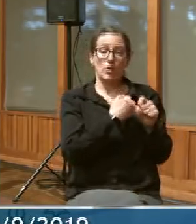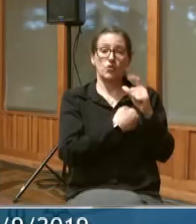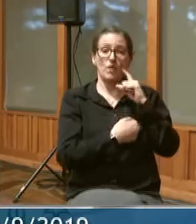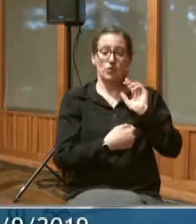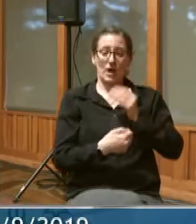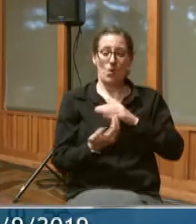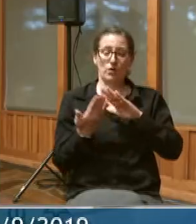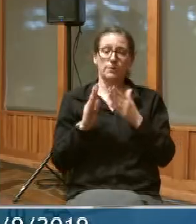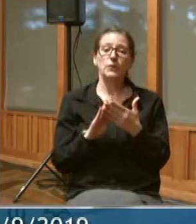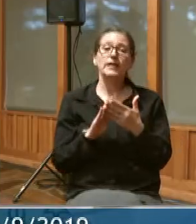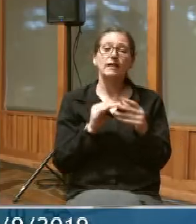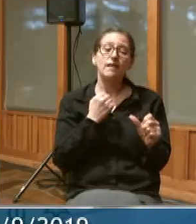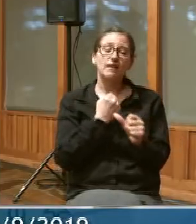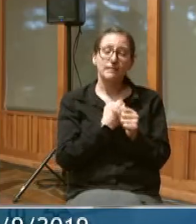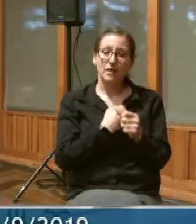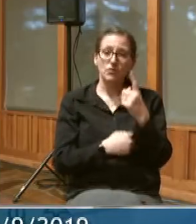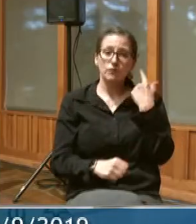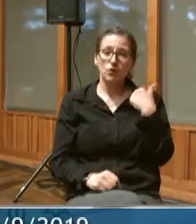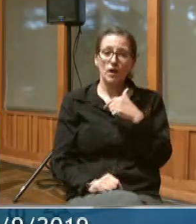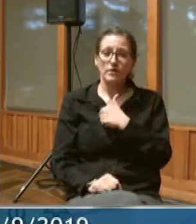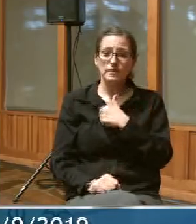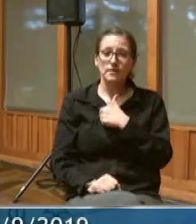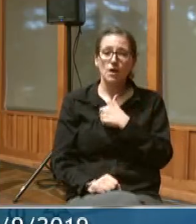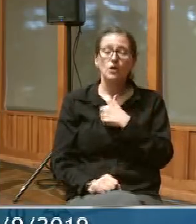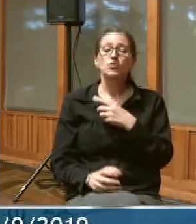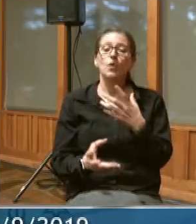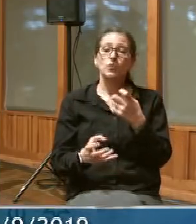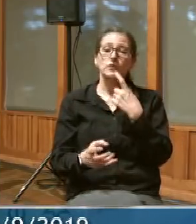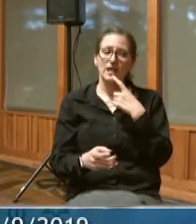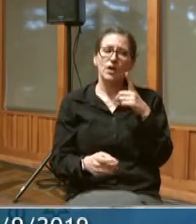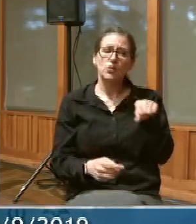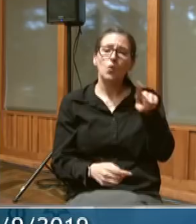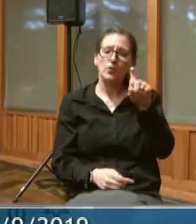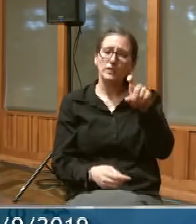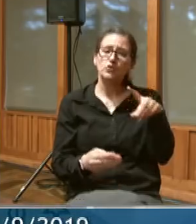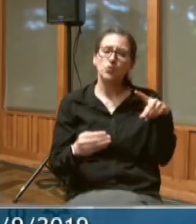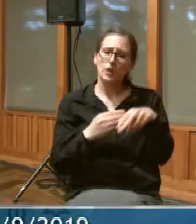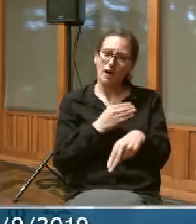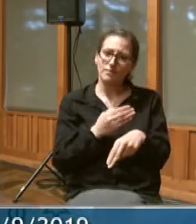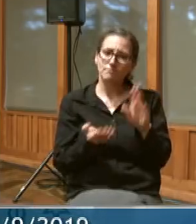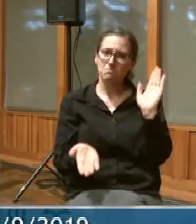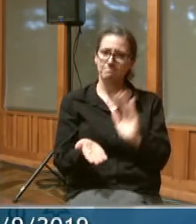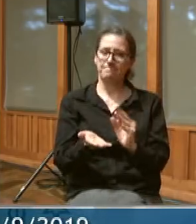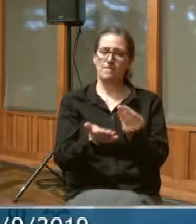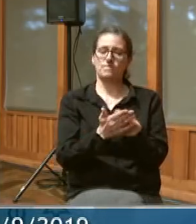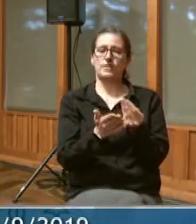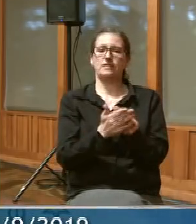POLICE FORCE. THEY ARE A THREAT TO THE COMMUNITY, DANGEROUS TO US.